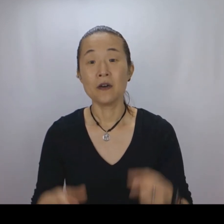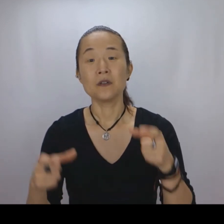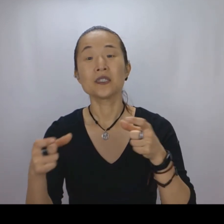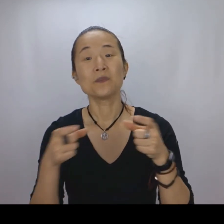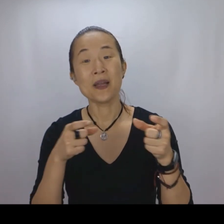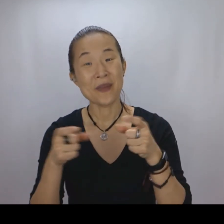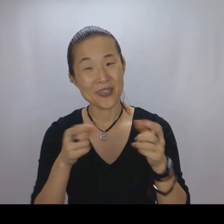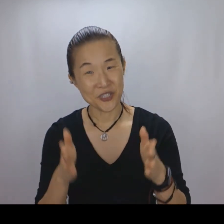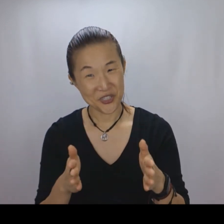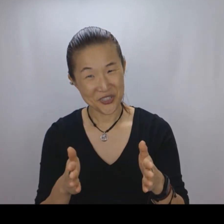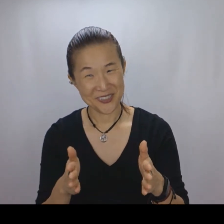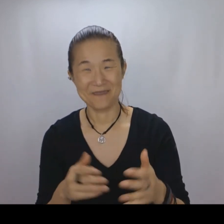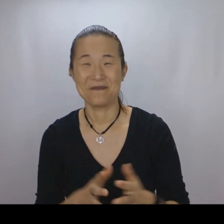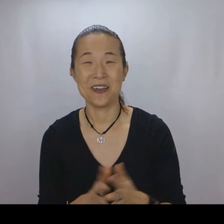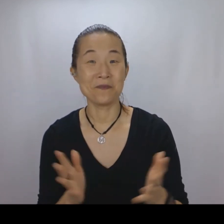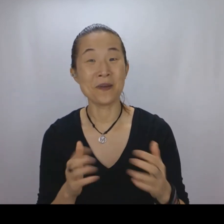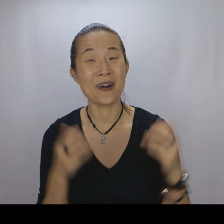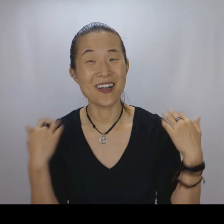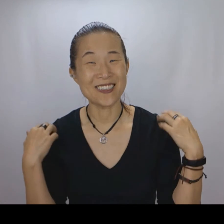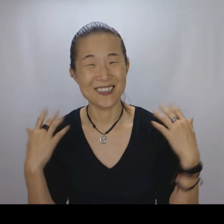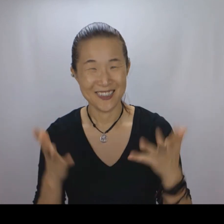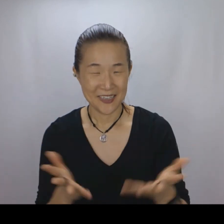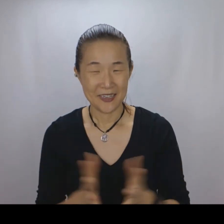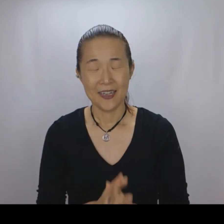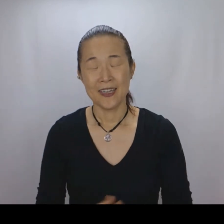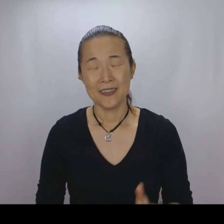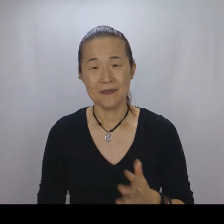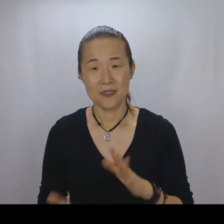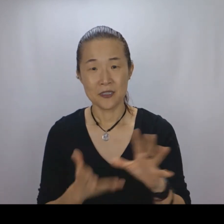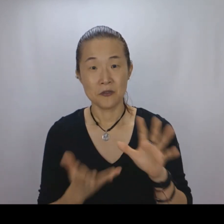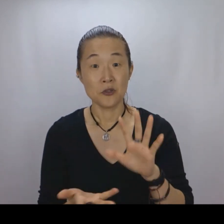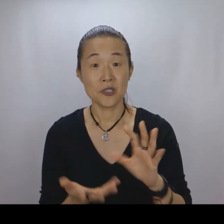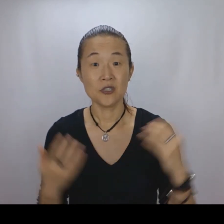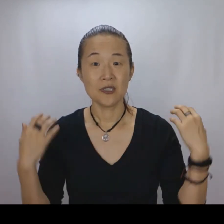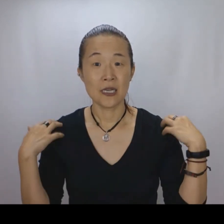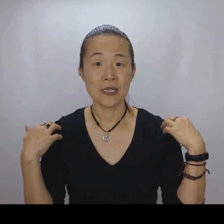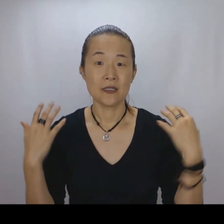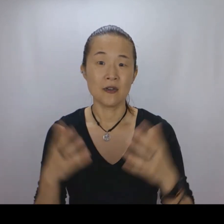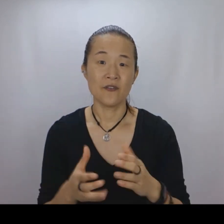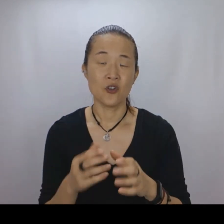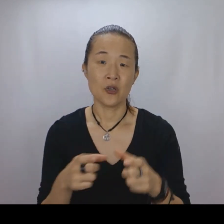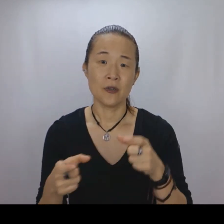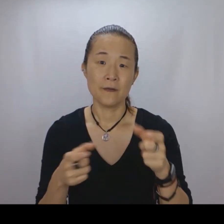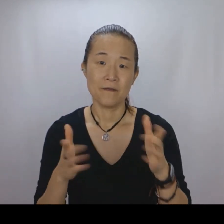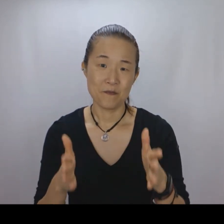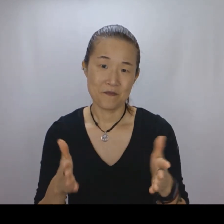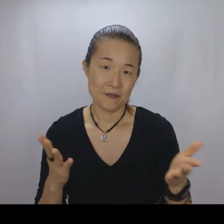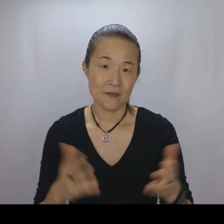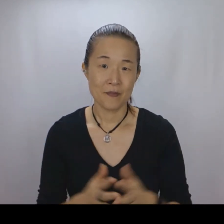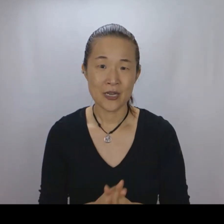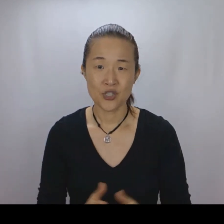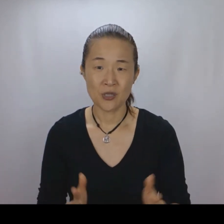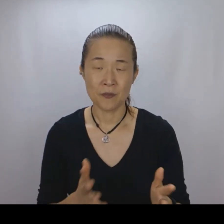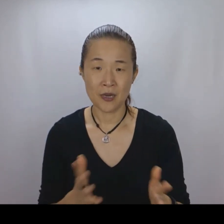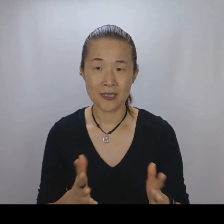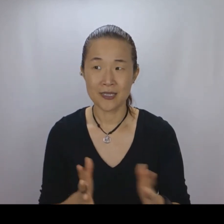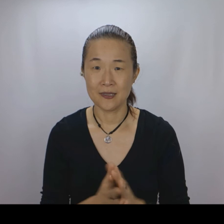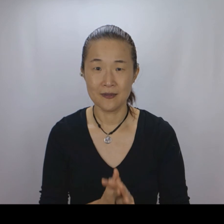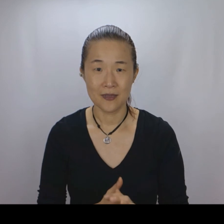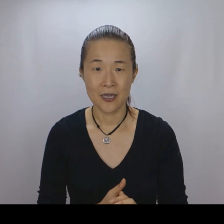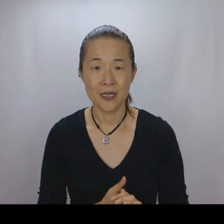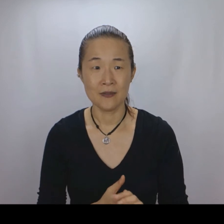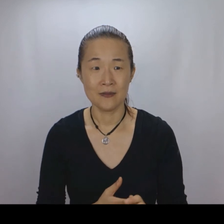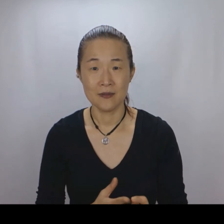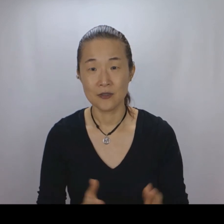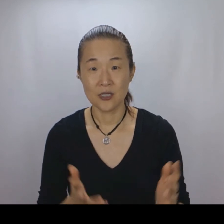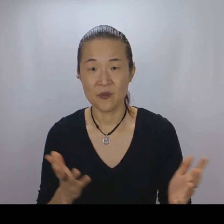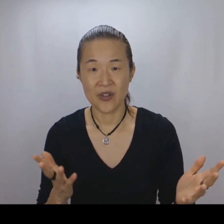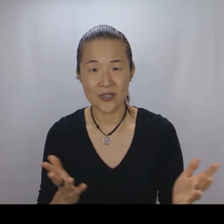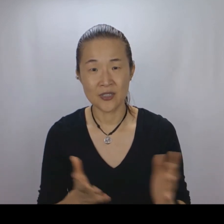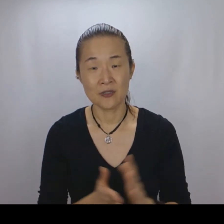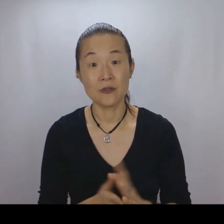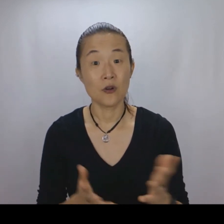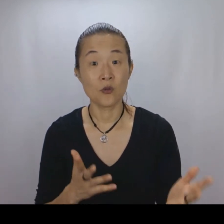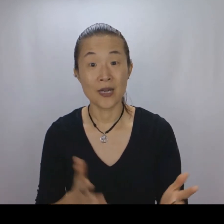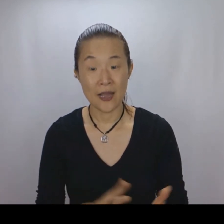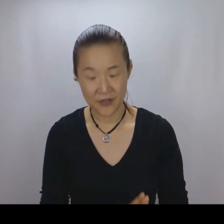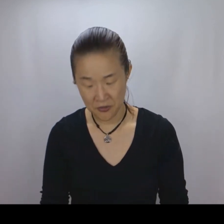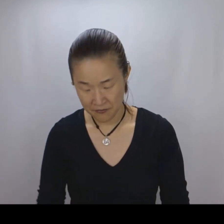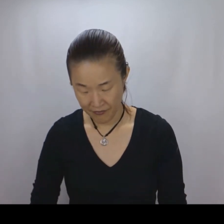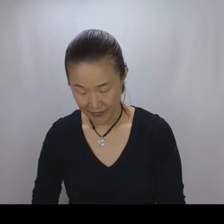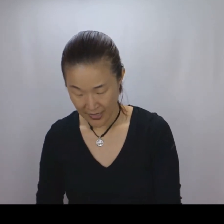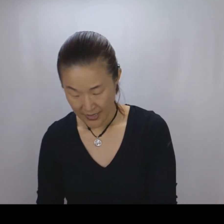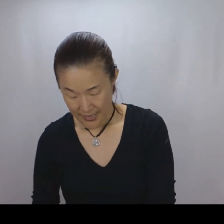"Oh, this is my manager," not my boss,and so those two signs are for manager, boss, and supervisor or what have you.